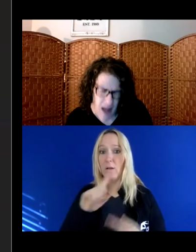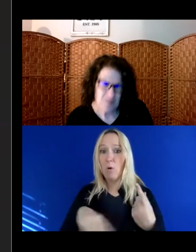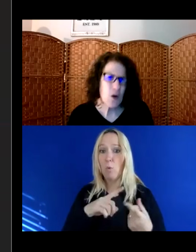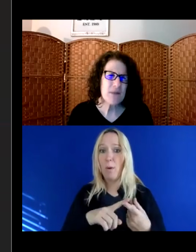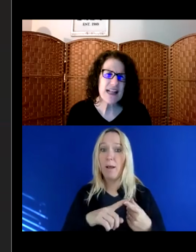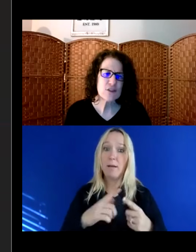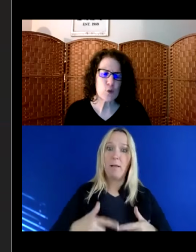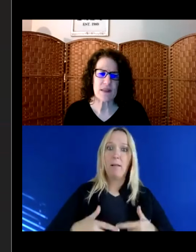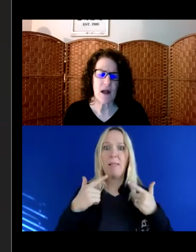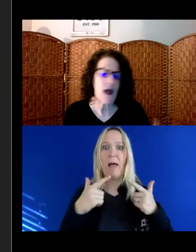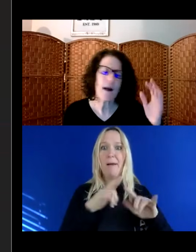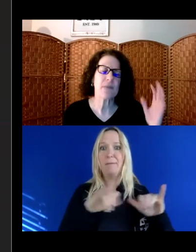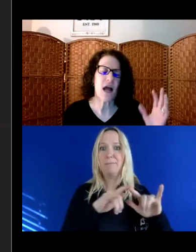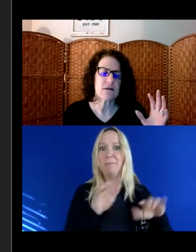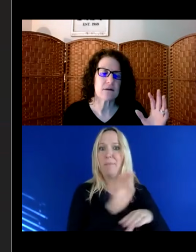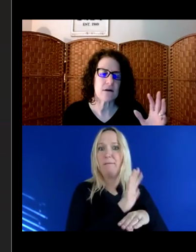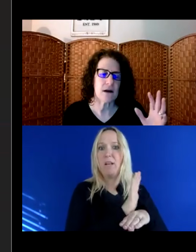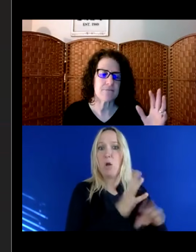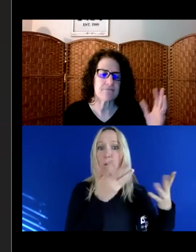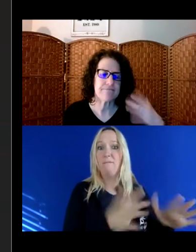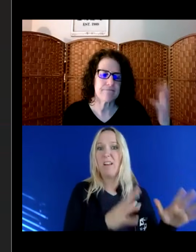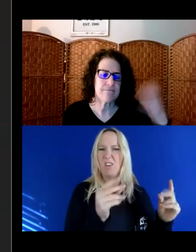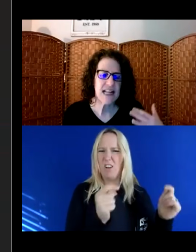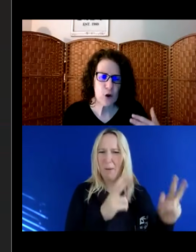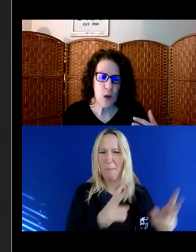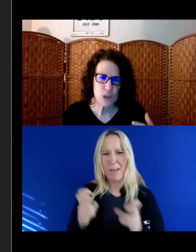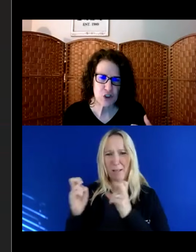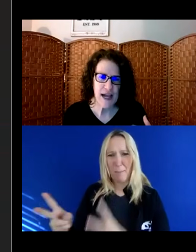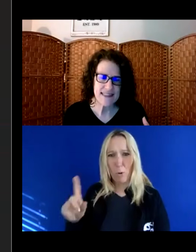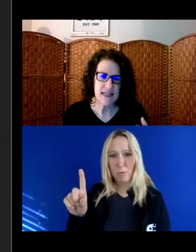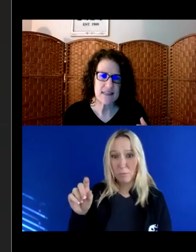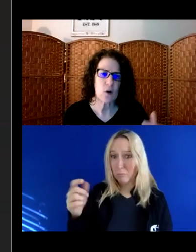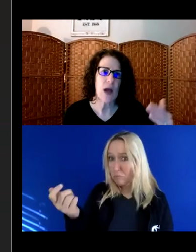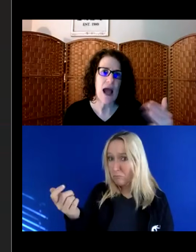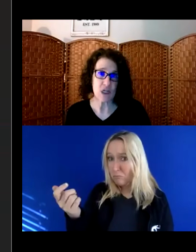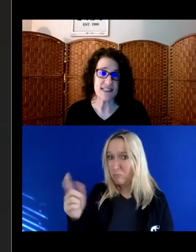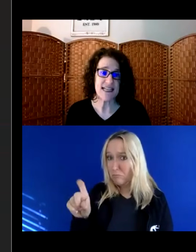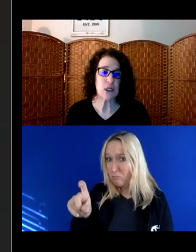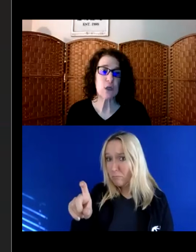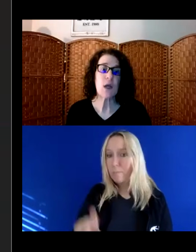I'm not clear on what you're asking, so I will continue.